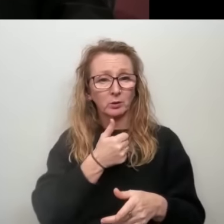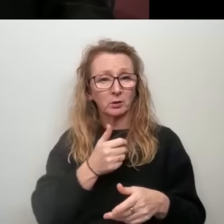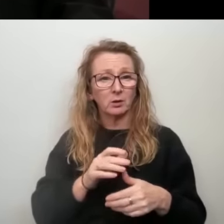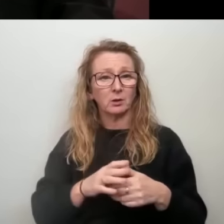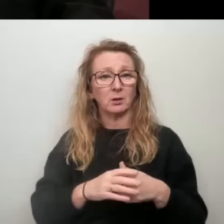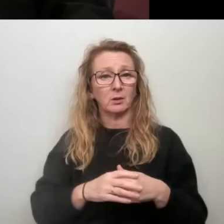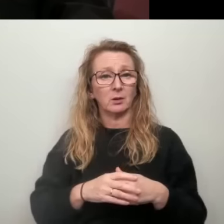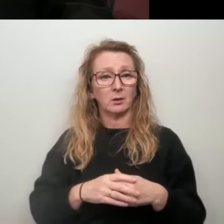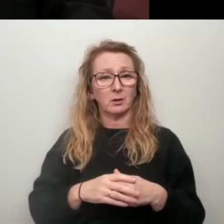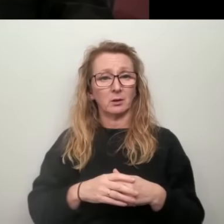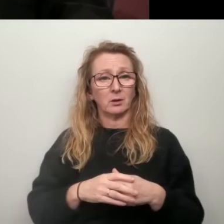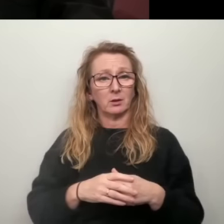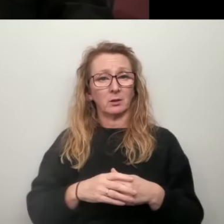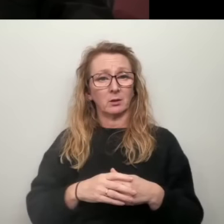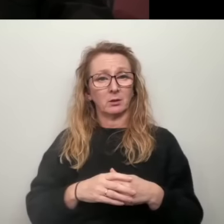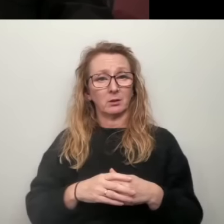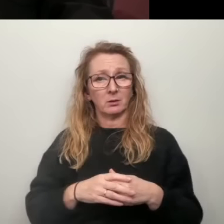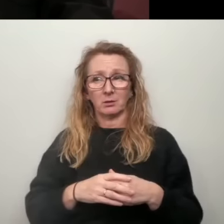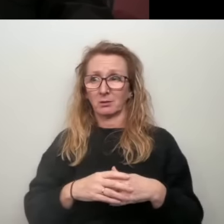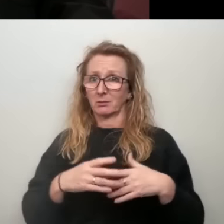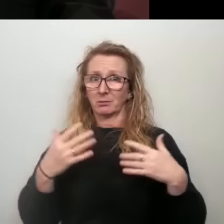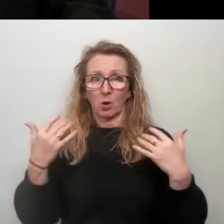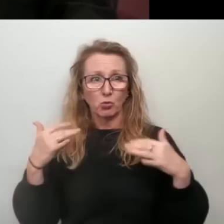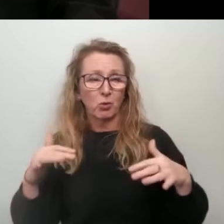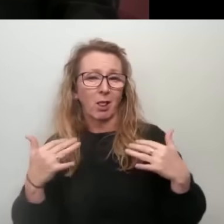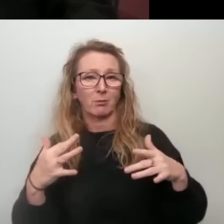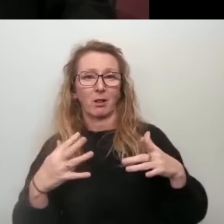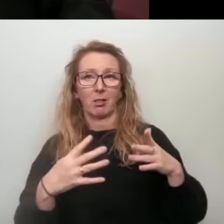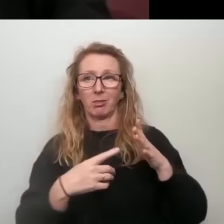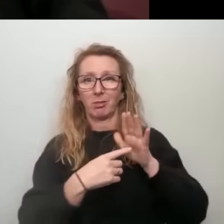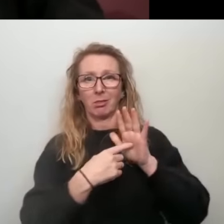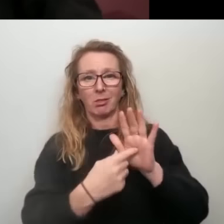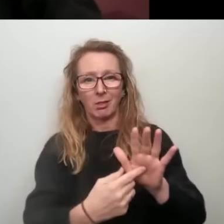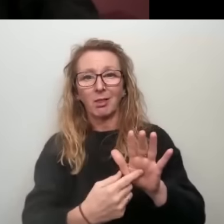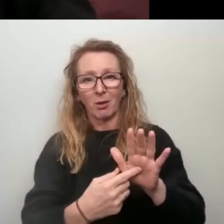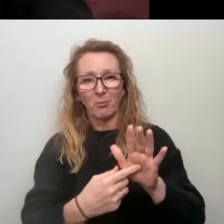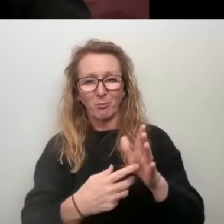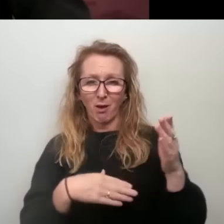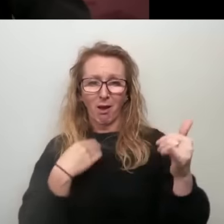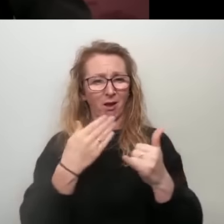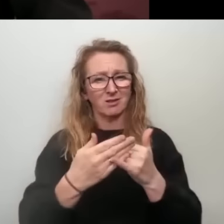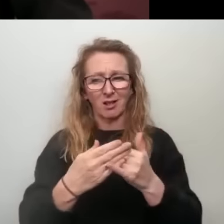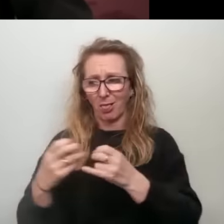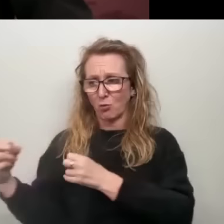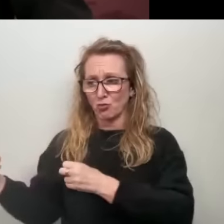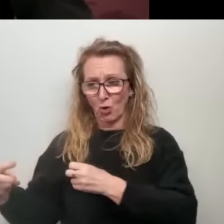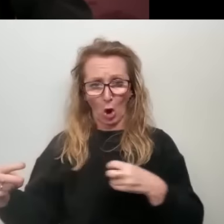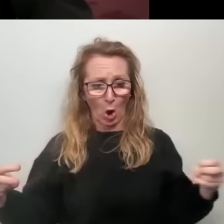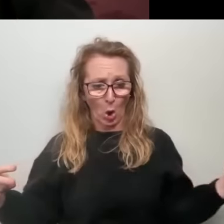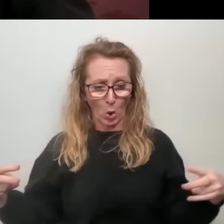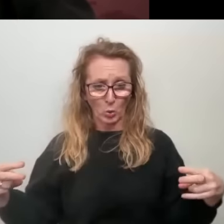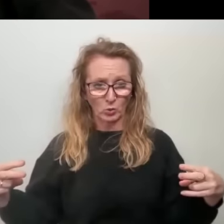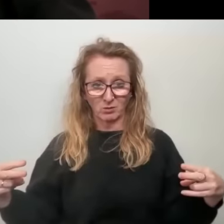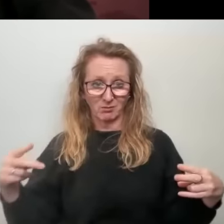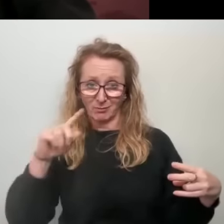but this incredible symbol until they've kind of actually got the roadways in there to enable people to cross the river and do